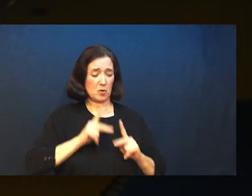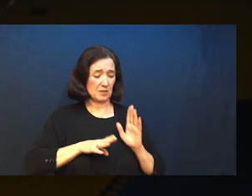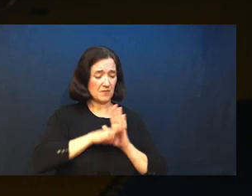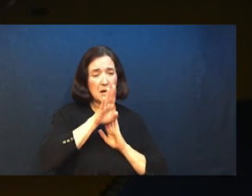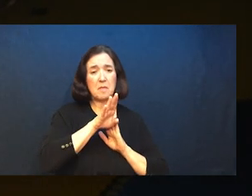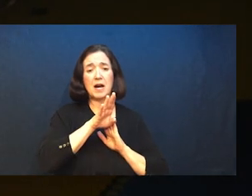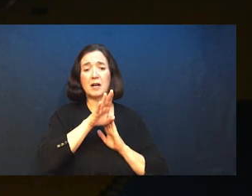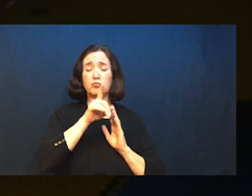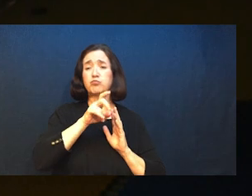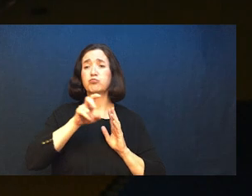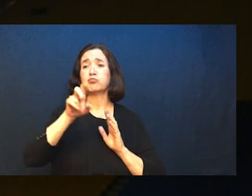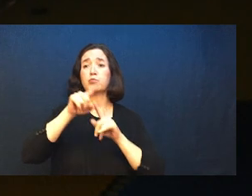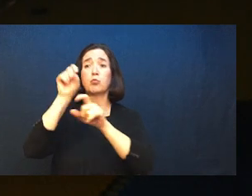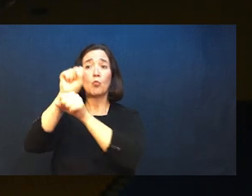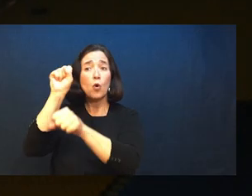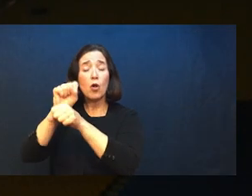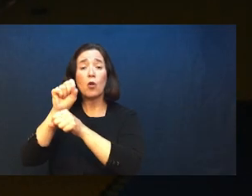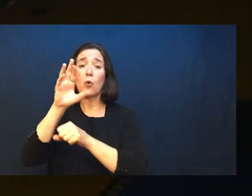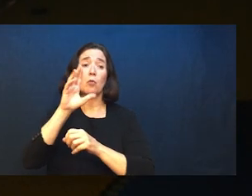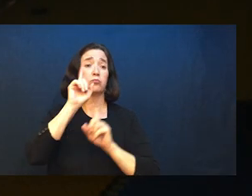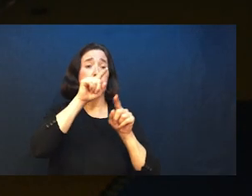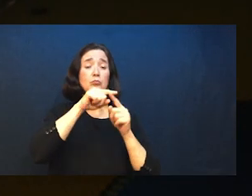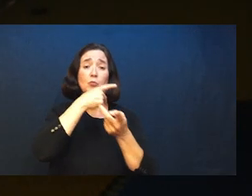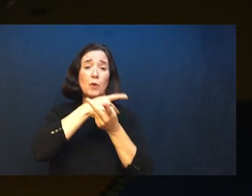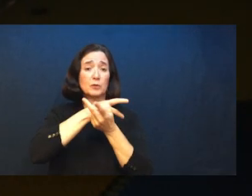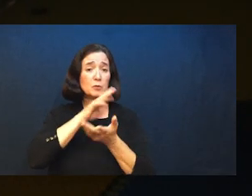and personal development and move into the workforce or on to graduate school.